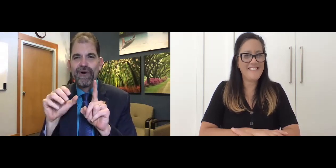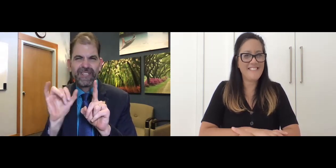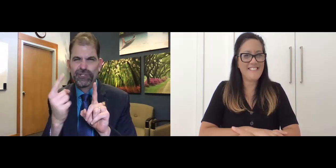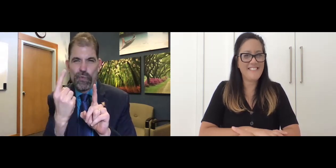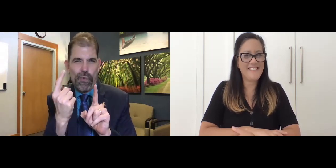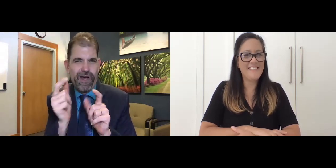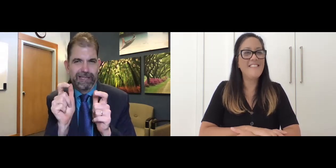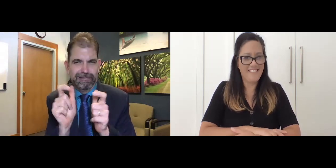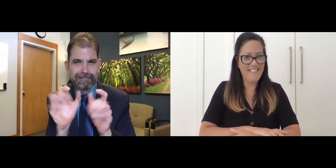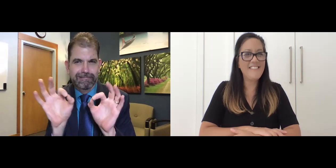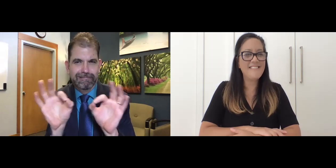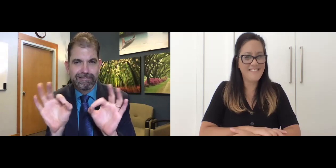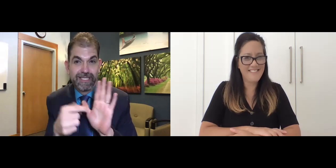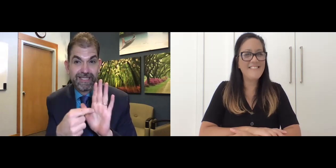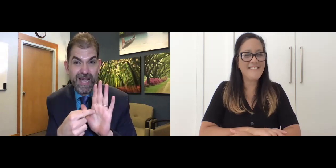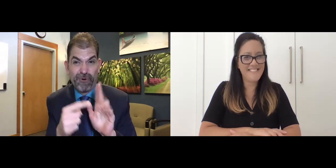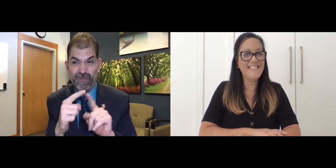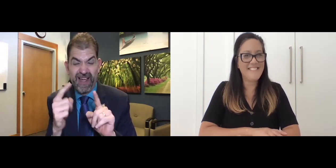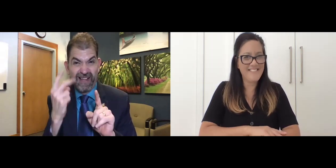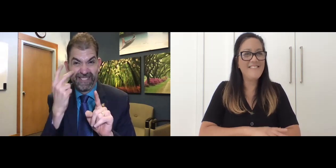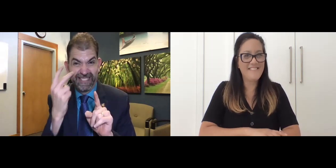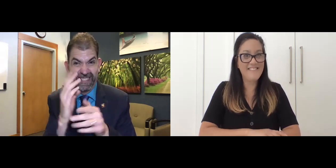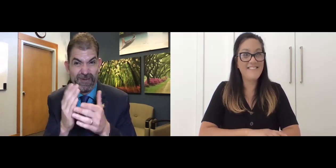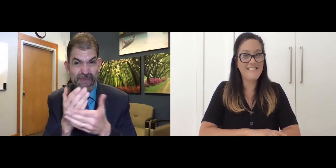you're not necessarily reaching them so that's an example